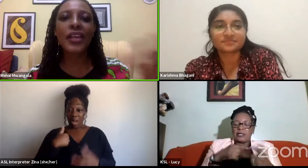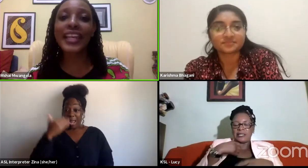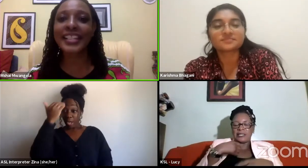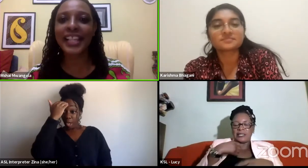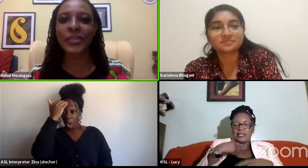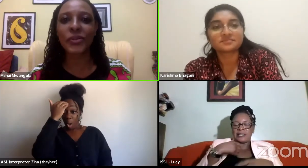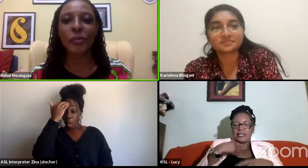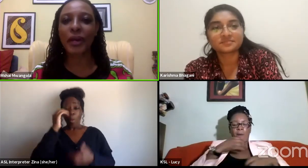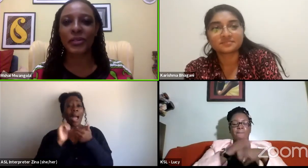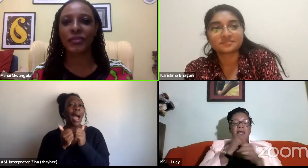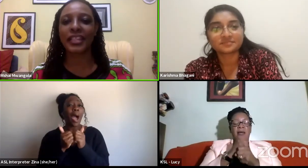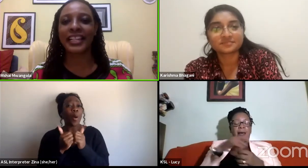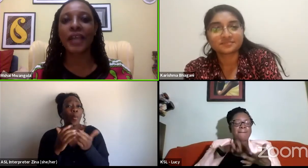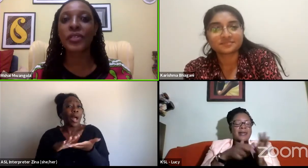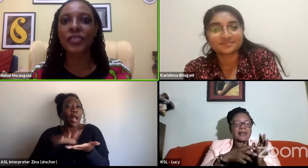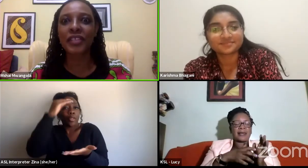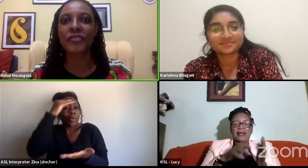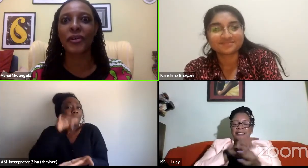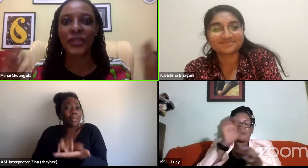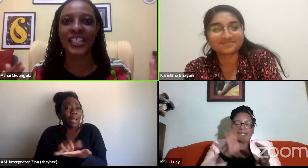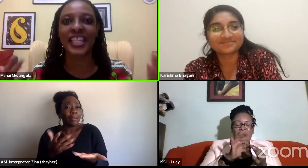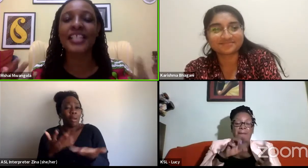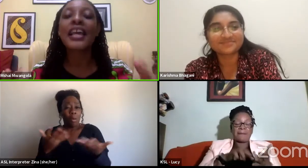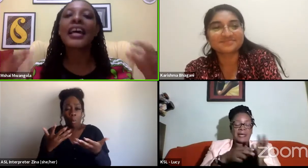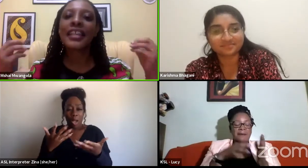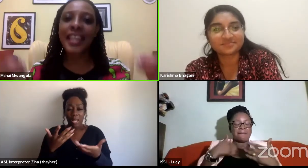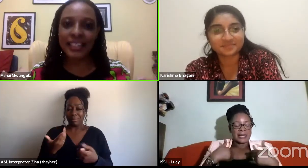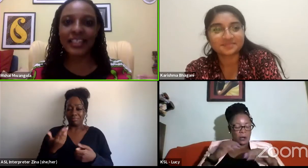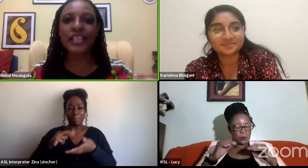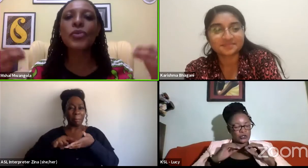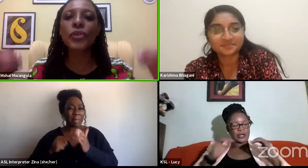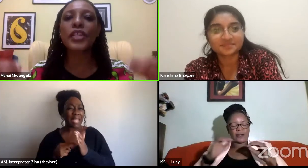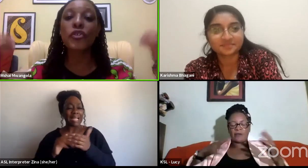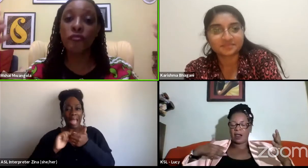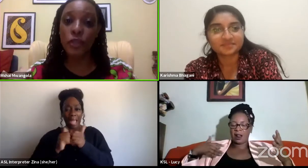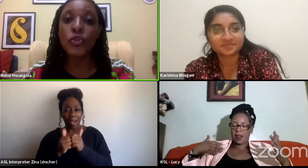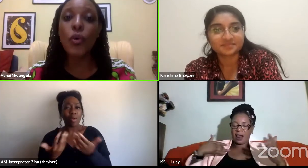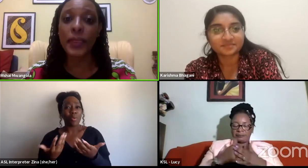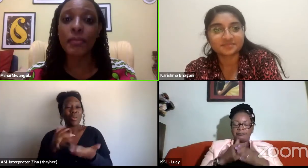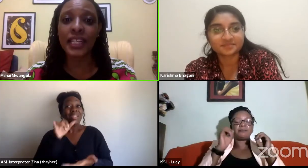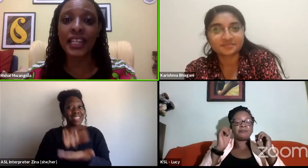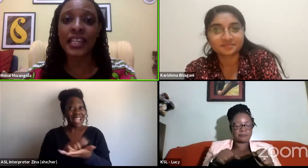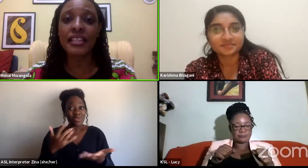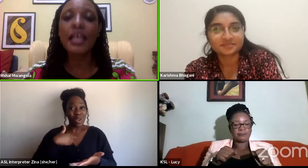So I guess that's also part of it that I was trained for all those years, yes, it's good that you know what the meaning is.